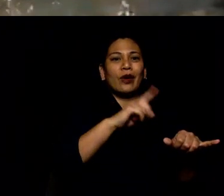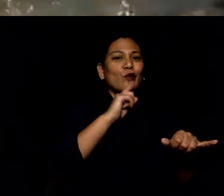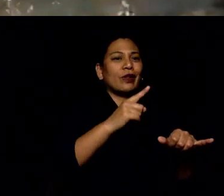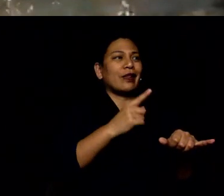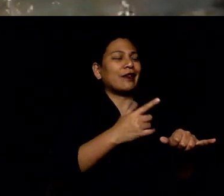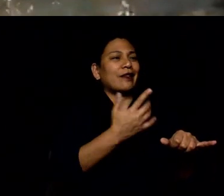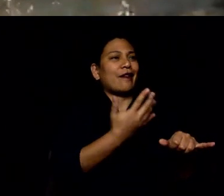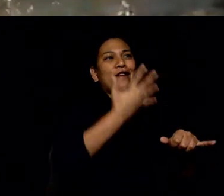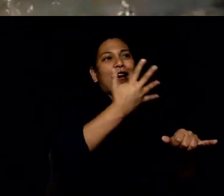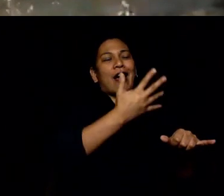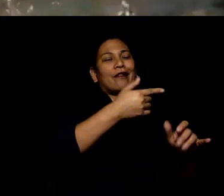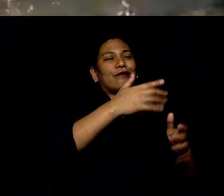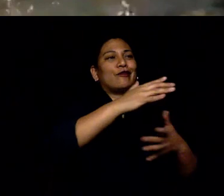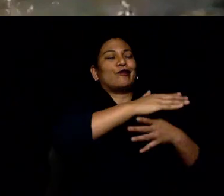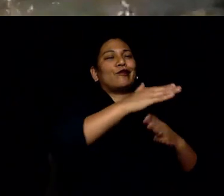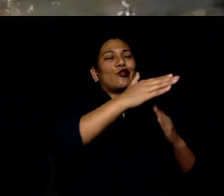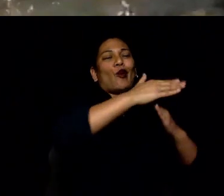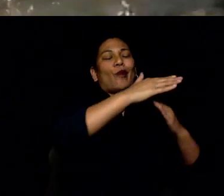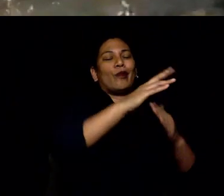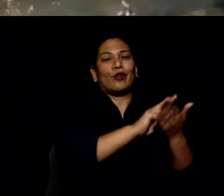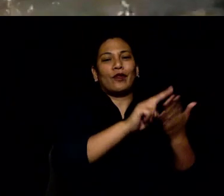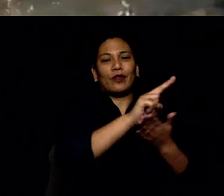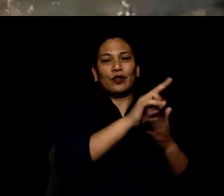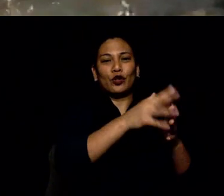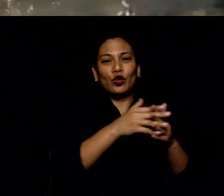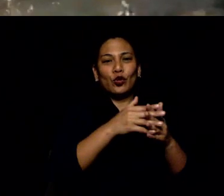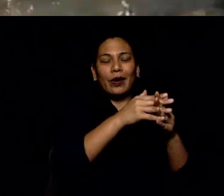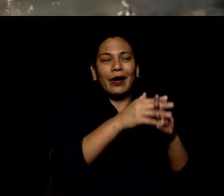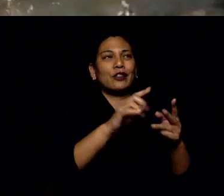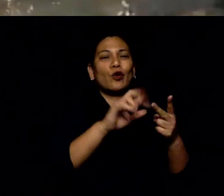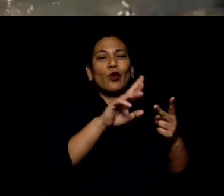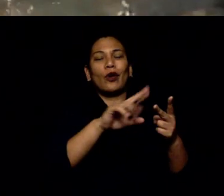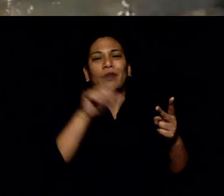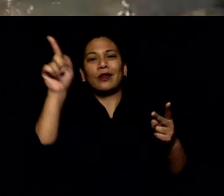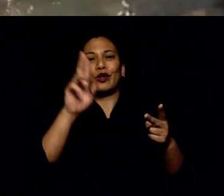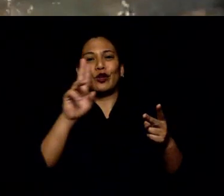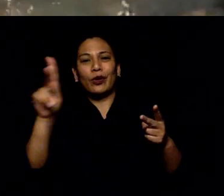US and UK have, is appalling.